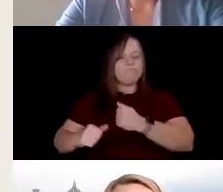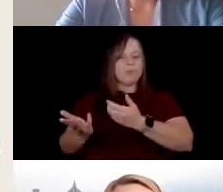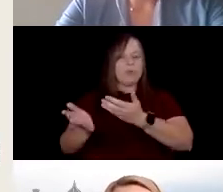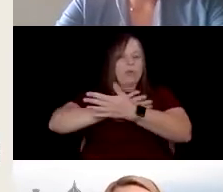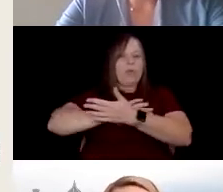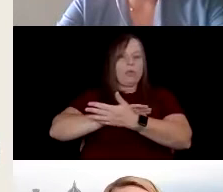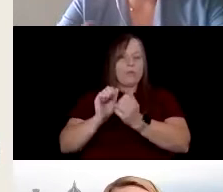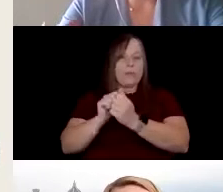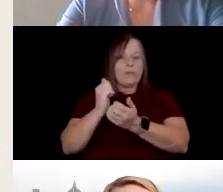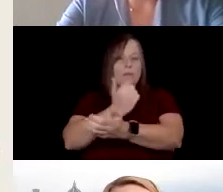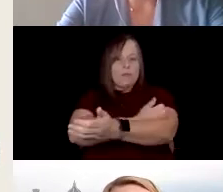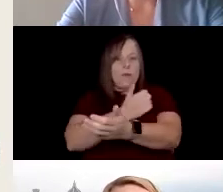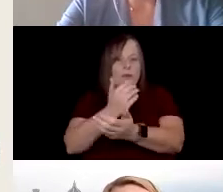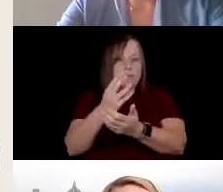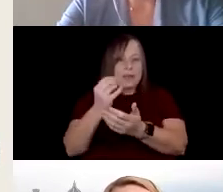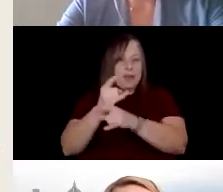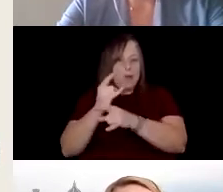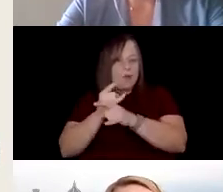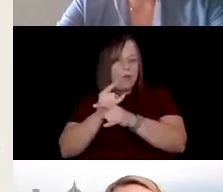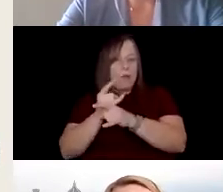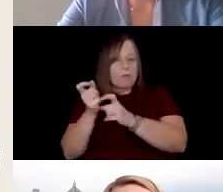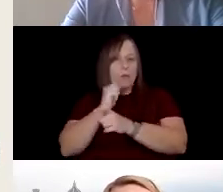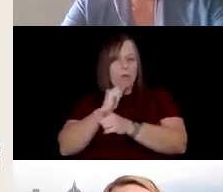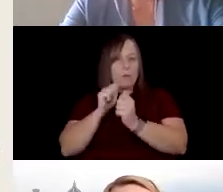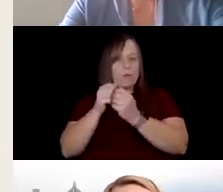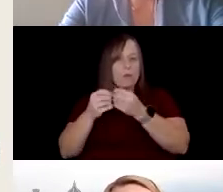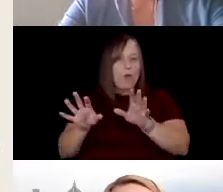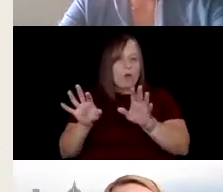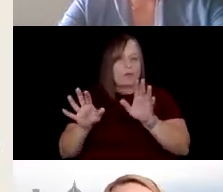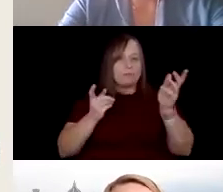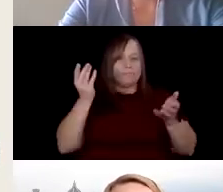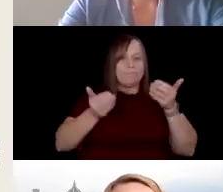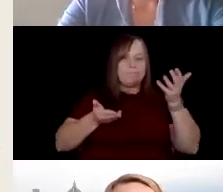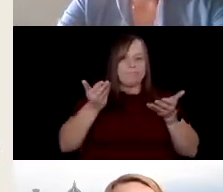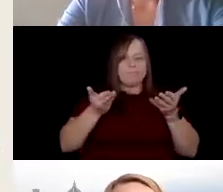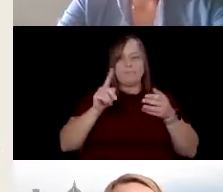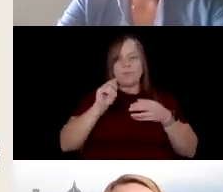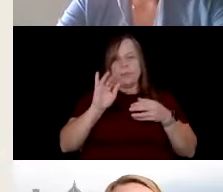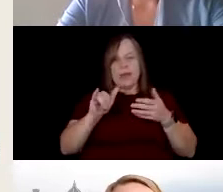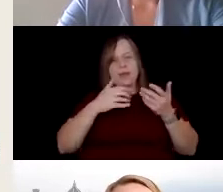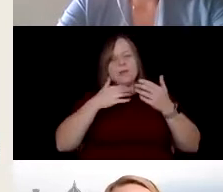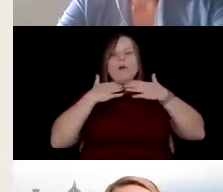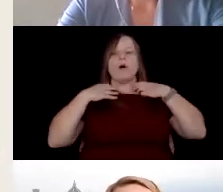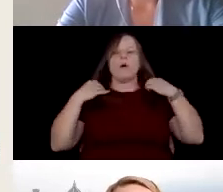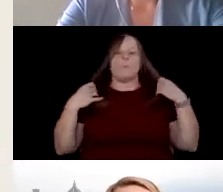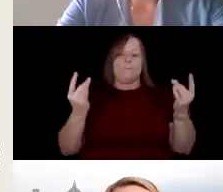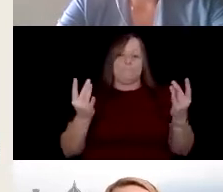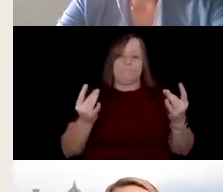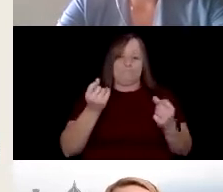and coping with what you've lost because of your brain injury. So it's very understandable that these rates